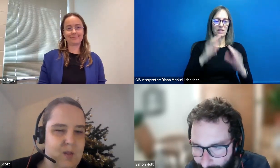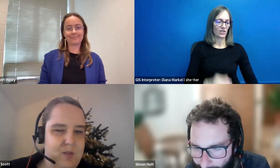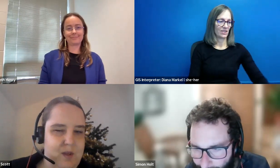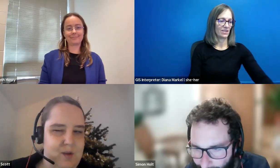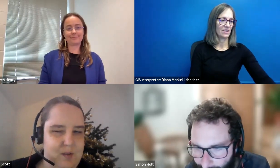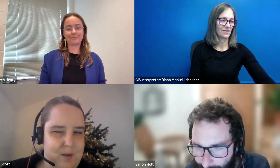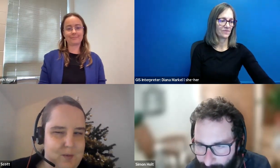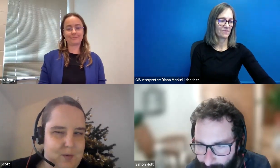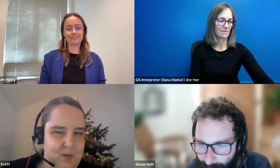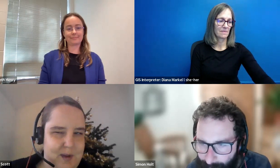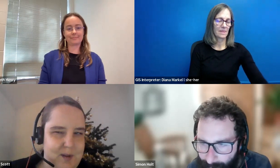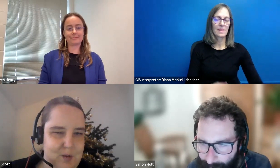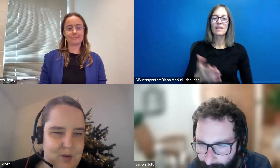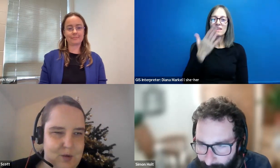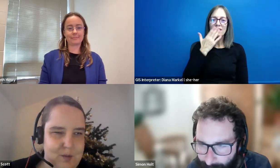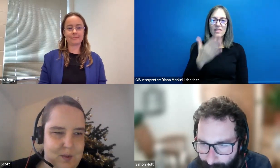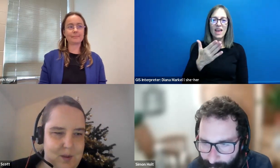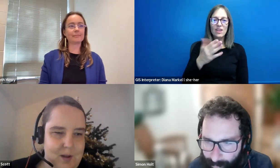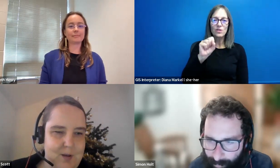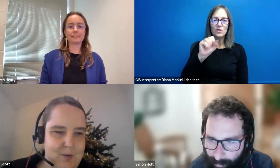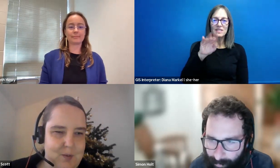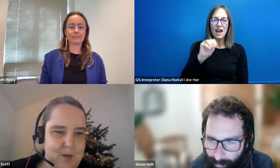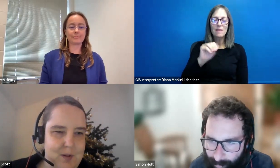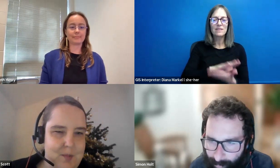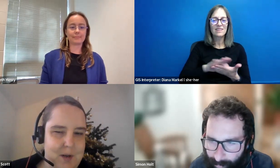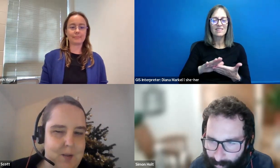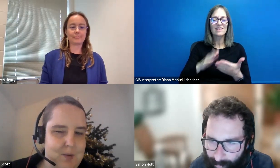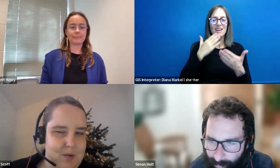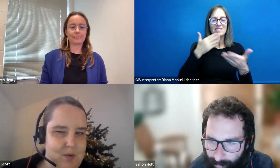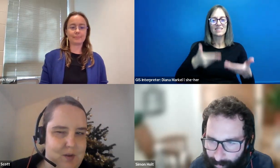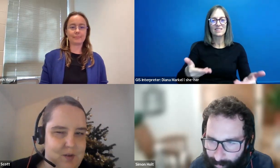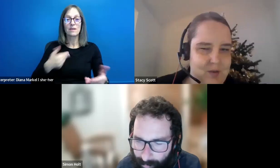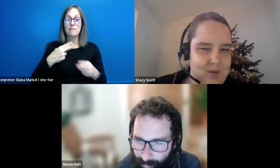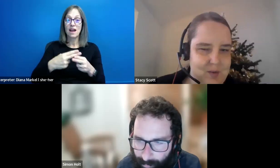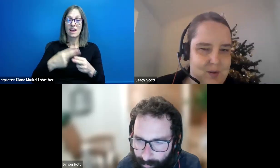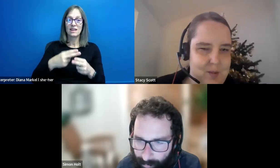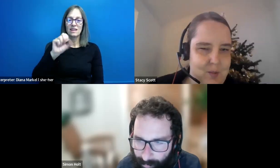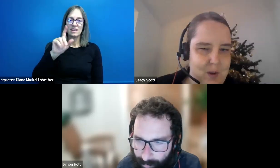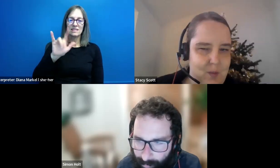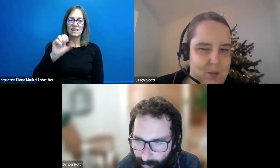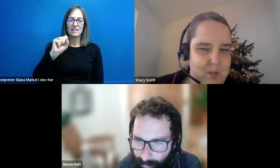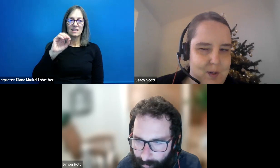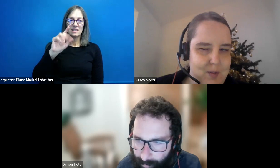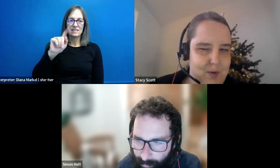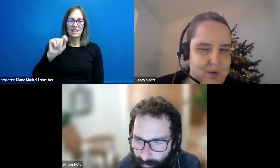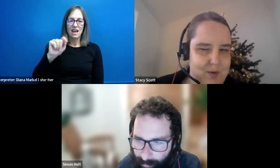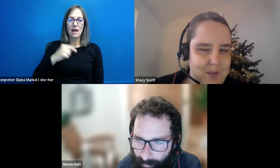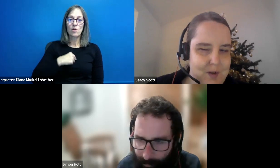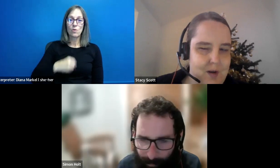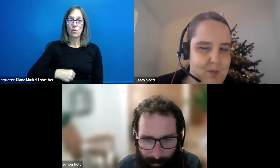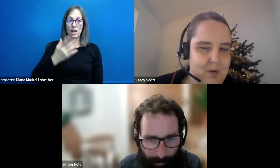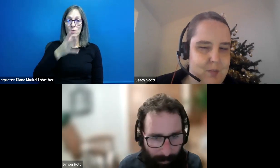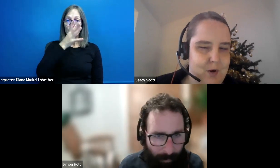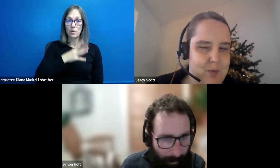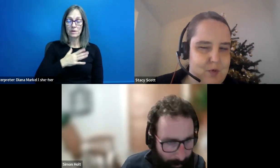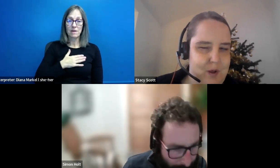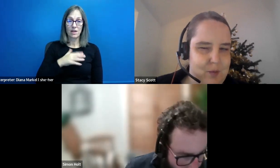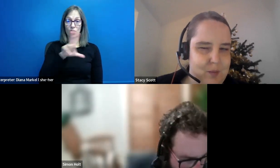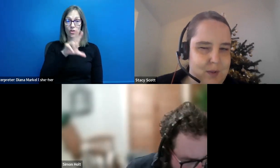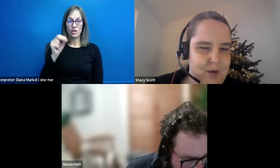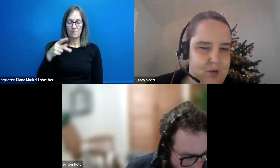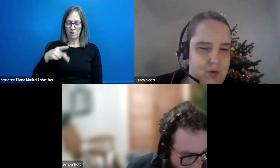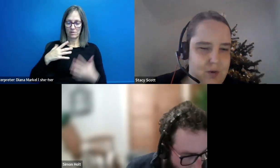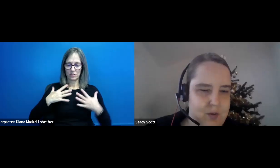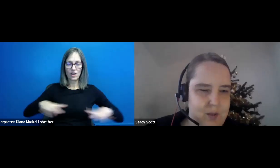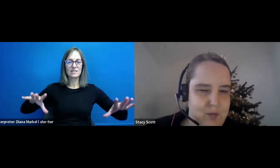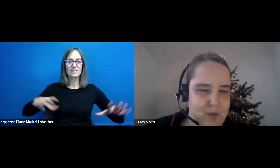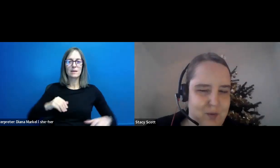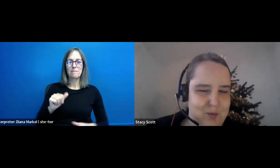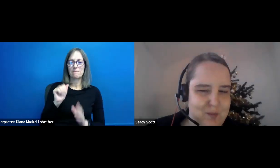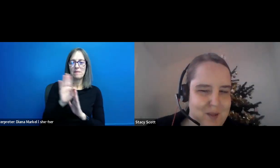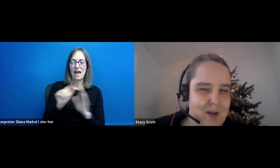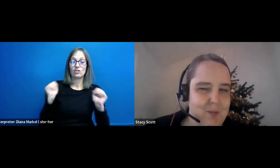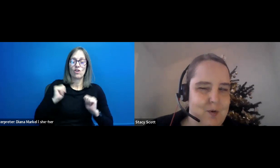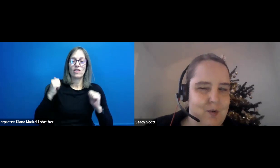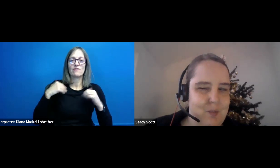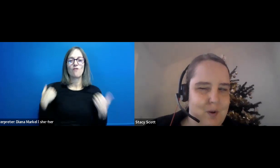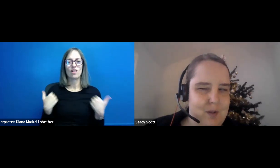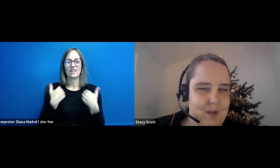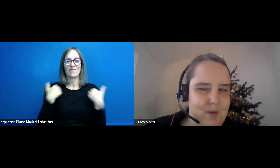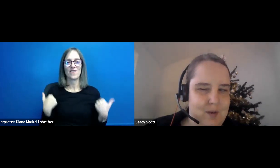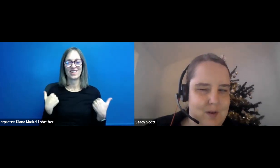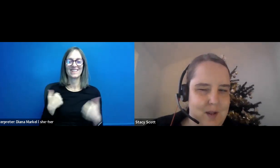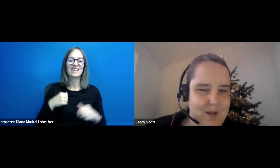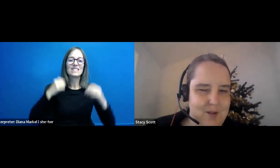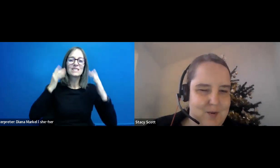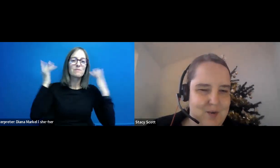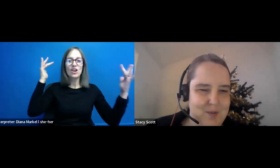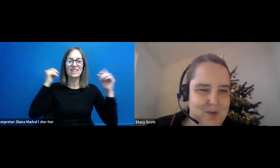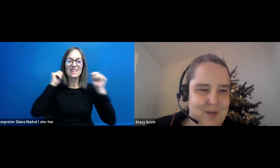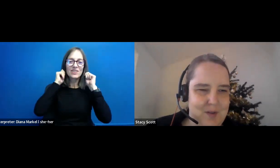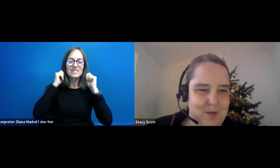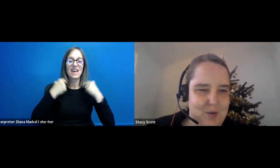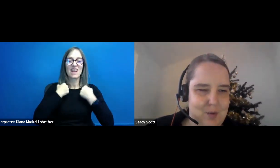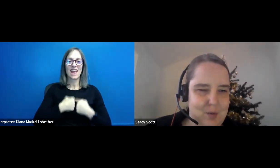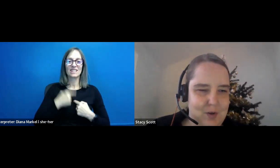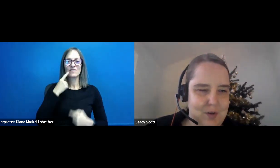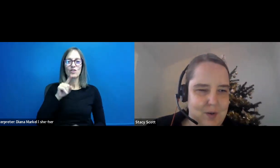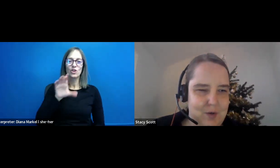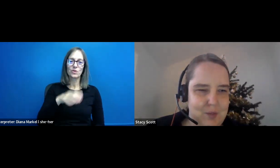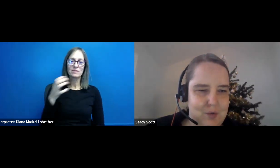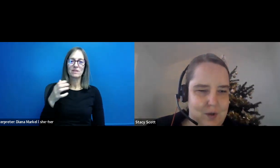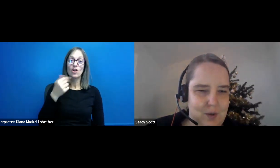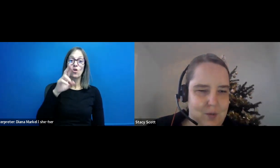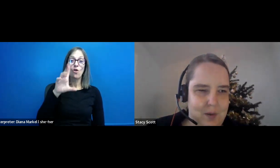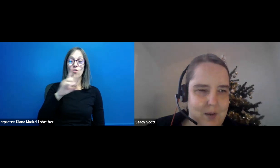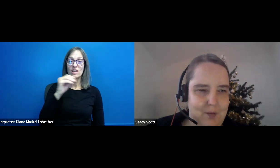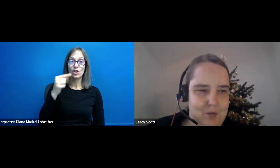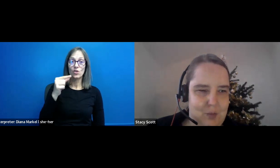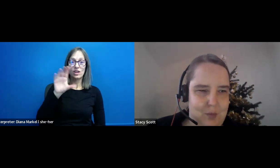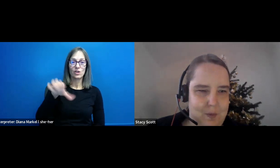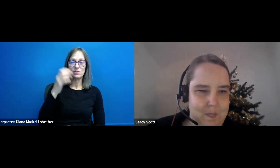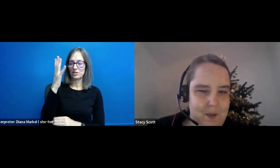Stacy Scott: Thank you, Simon, for your kind introduction. Hi, everyone! My name is Stacy Scott. I'm a white woman in my thirties. I'm wearing a purple dress with a black shrug that keeps falling off. I'm wearing sparkly earrings and necklace for Christmas, and there is a gold and green Christmas tree over my left shoulder.